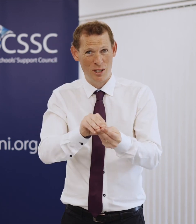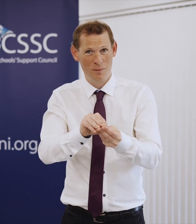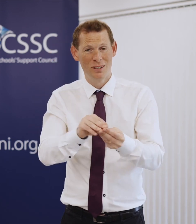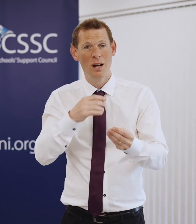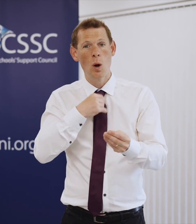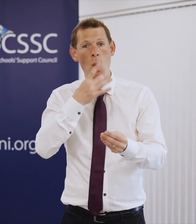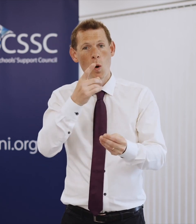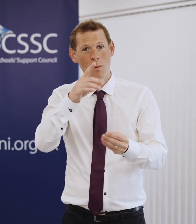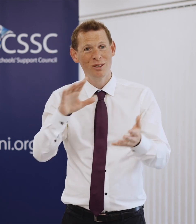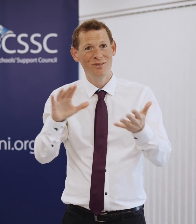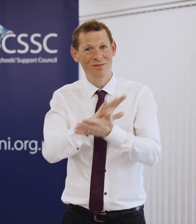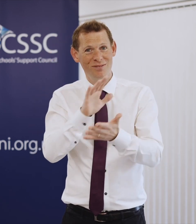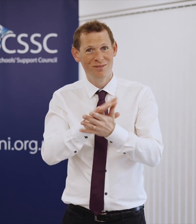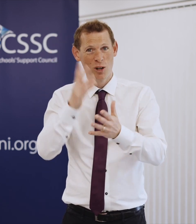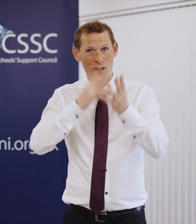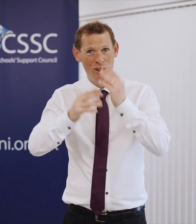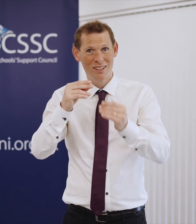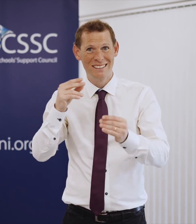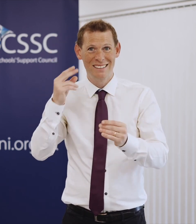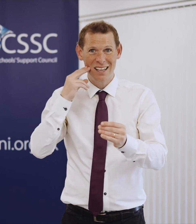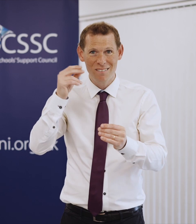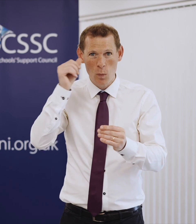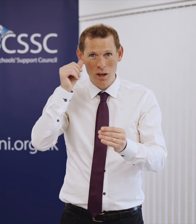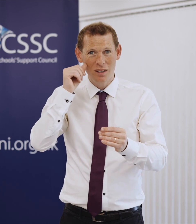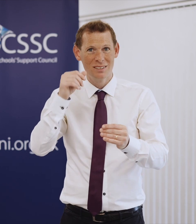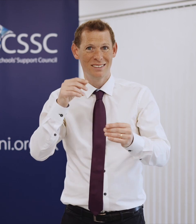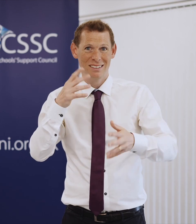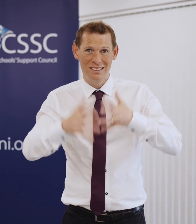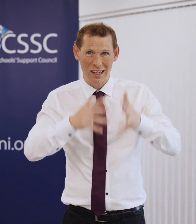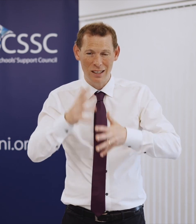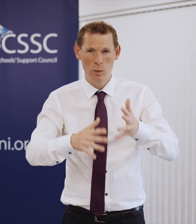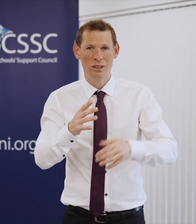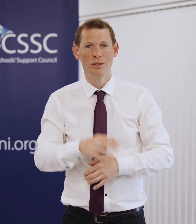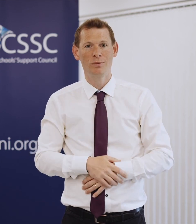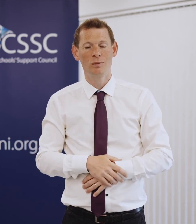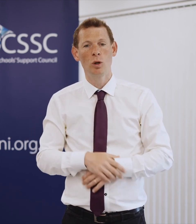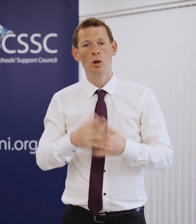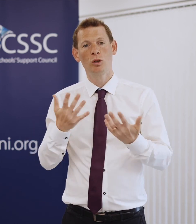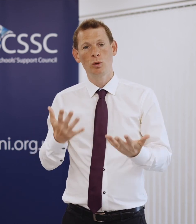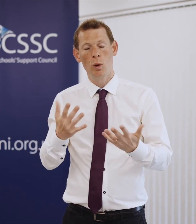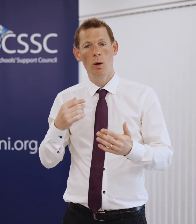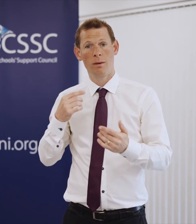So just to summarise, I hope you've enjoyed learning a little bit about our deaf culture and about sign language.